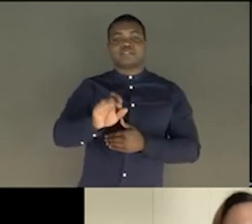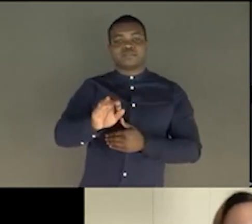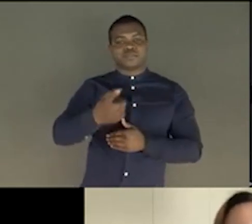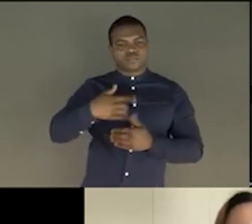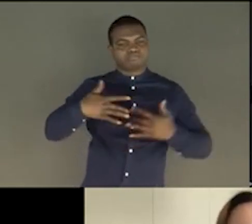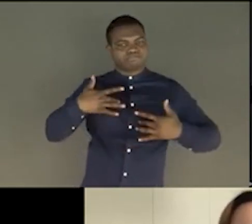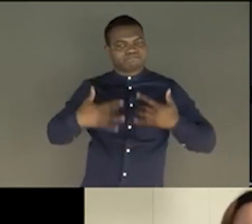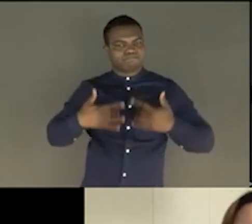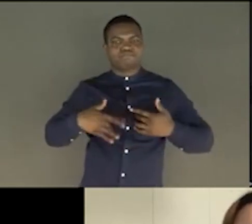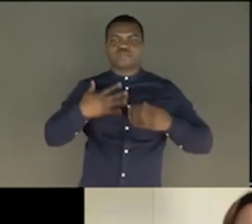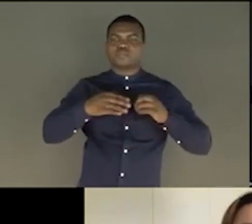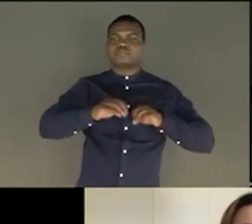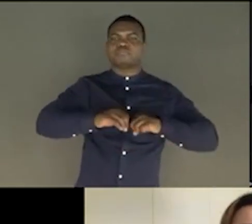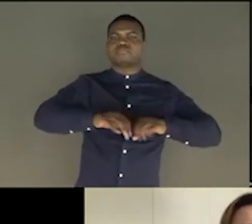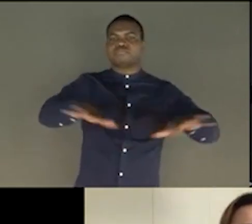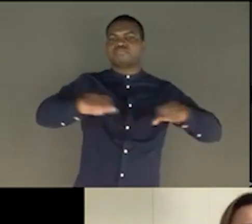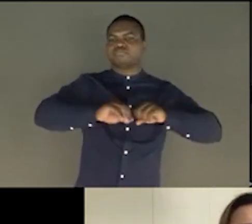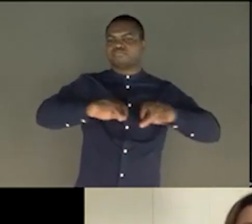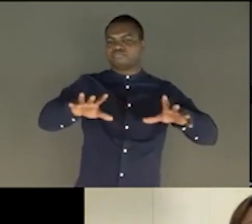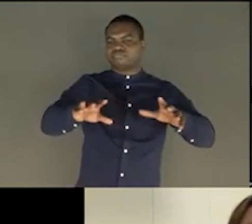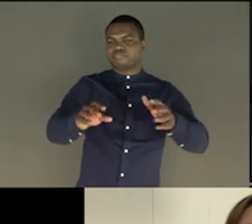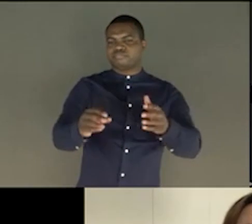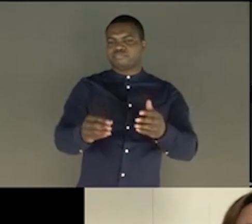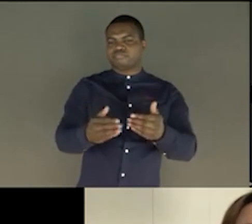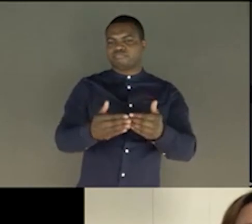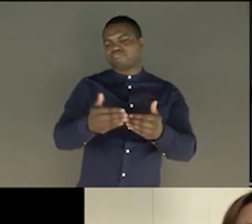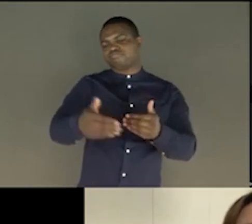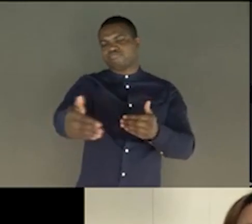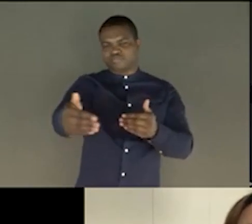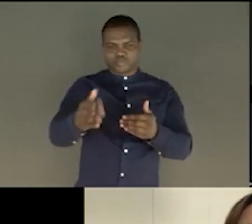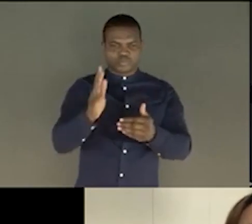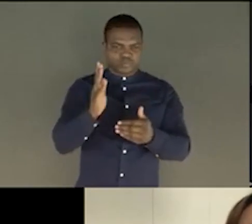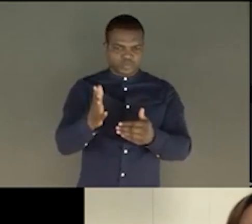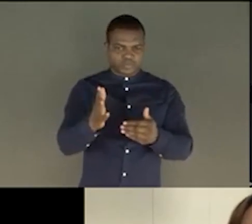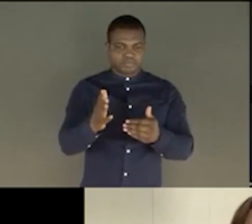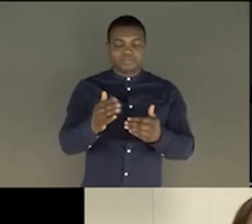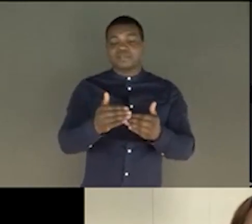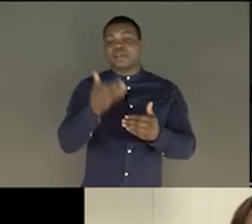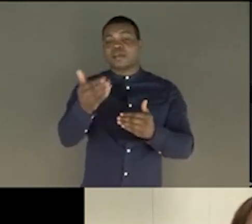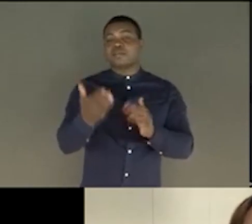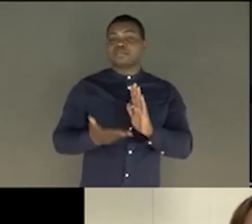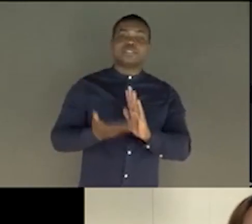And stay tuned for the next update, hopefully before the summer. And have a good afternoon, everyone.